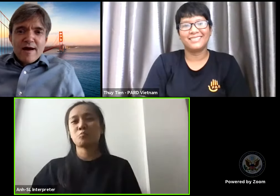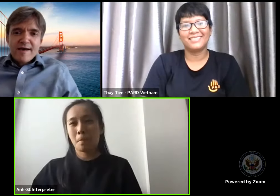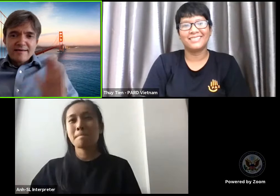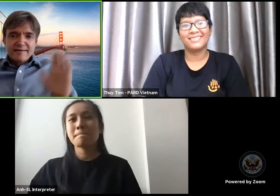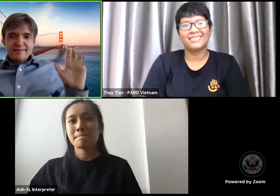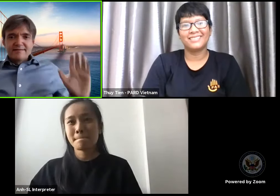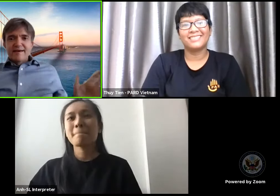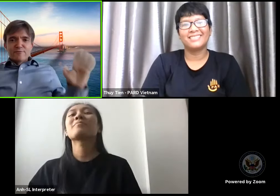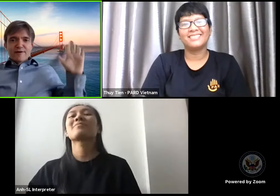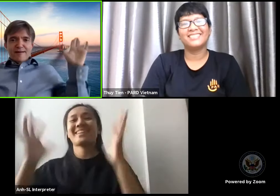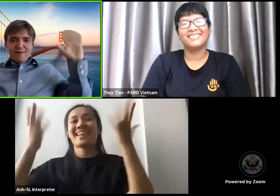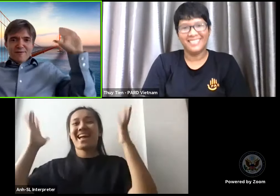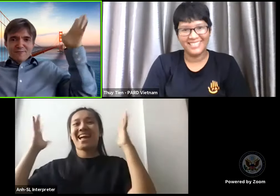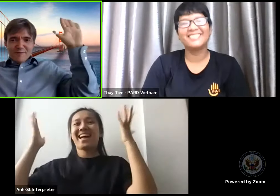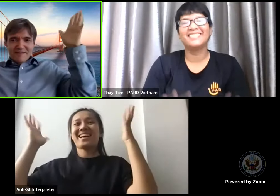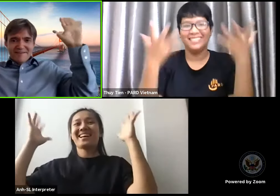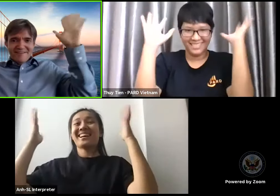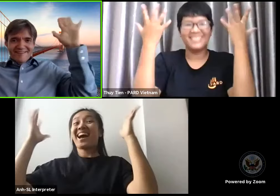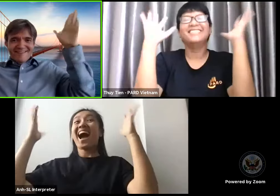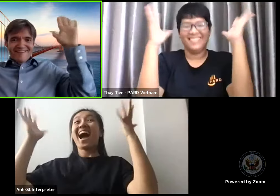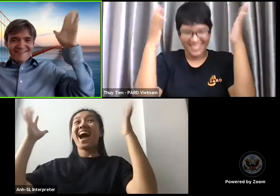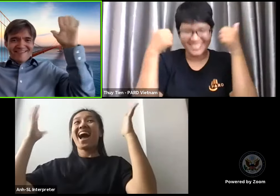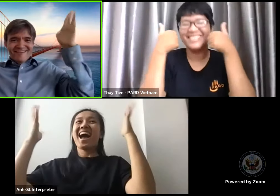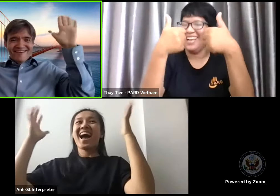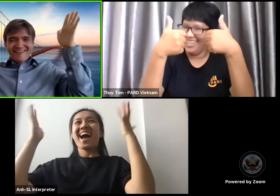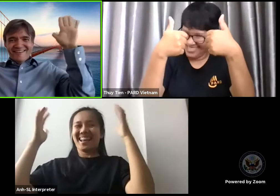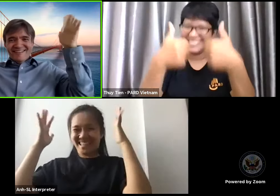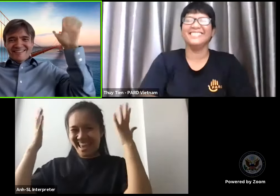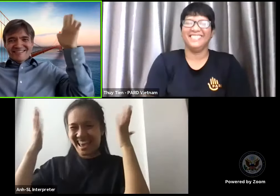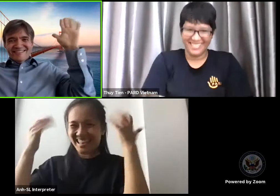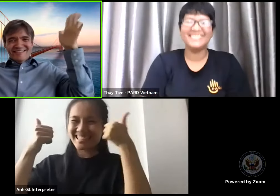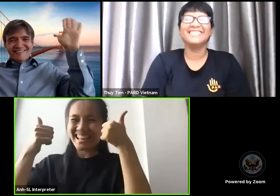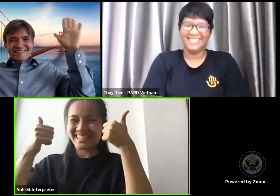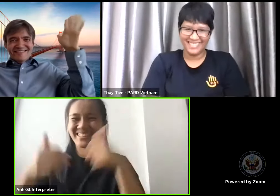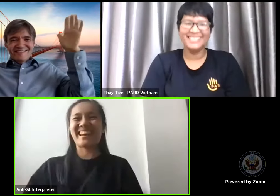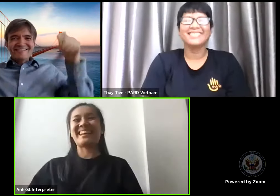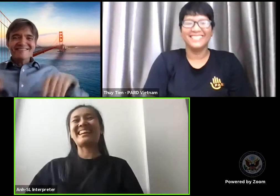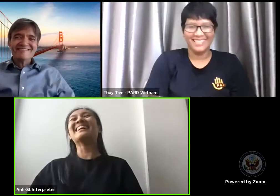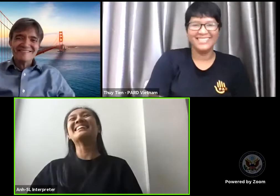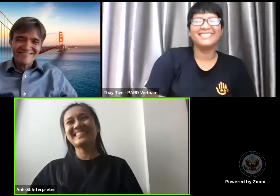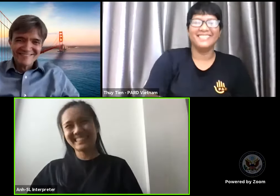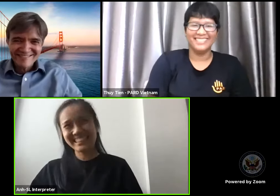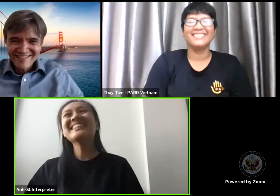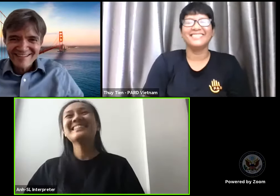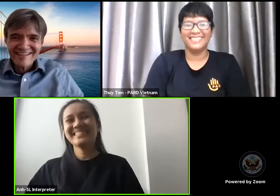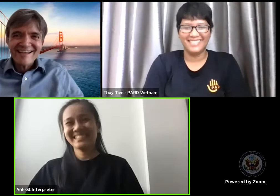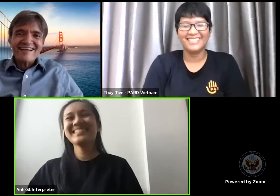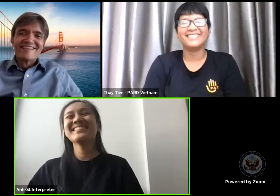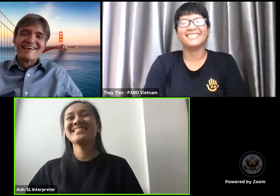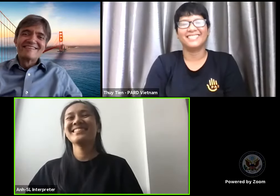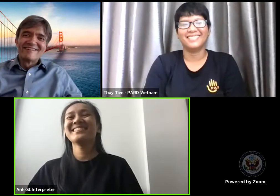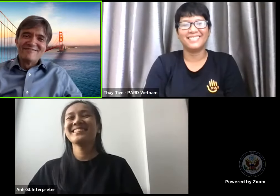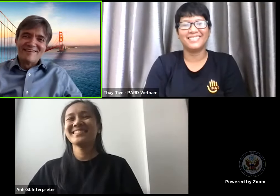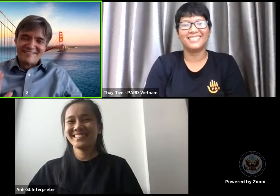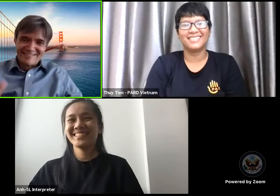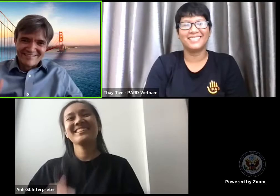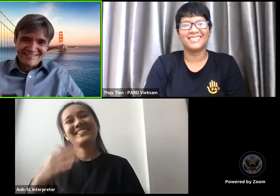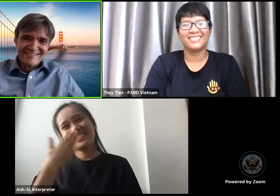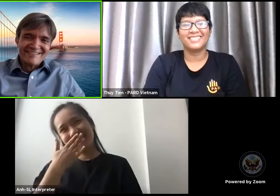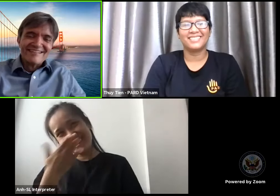right everyone at home. [Anh] Yes, that's great. [Jason] Thank you so much!